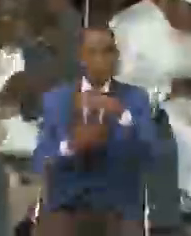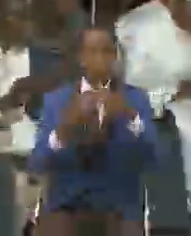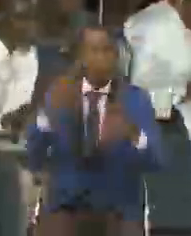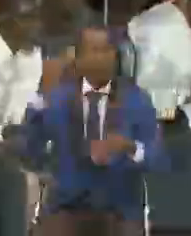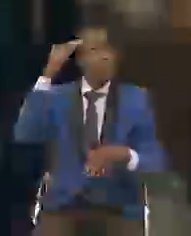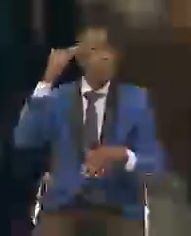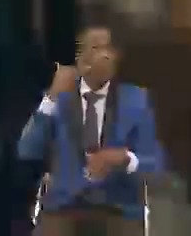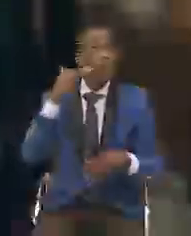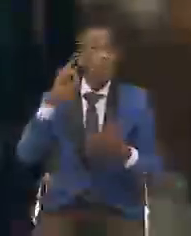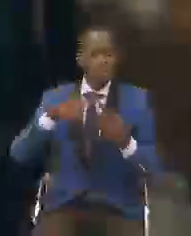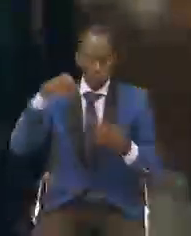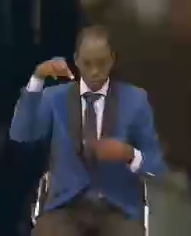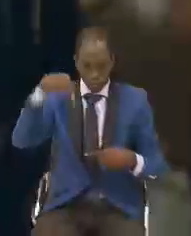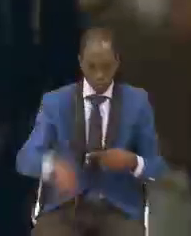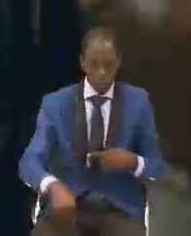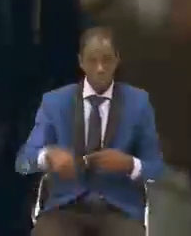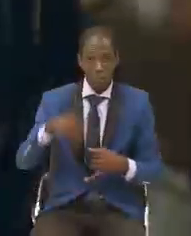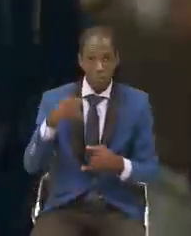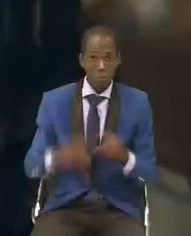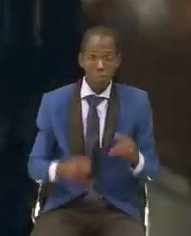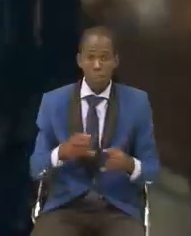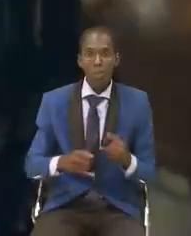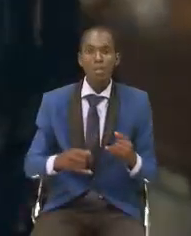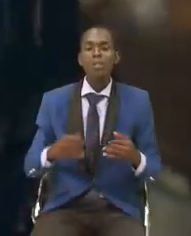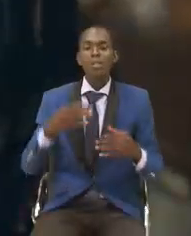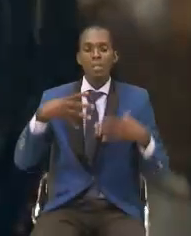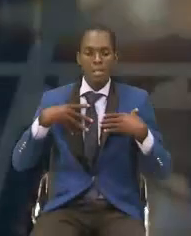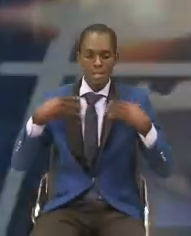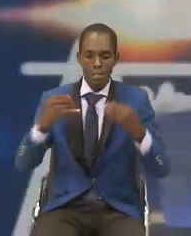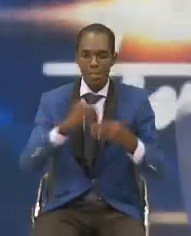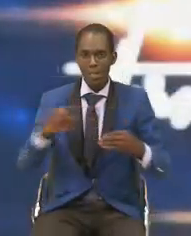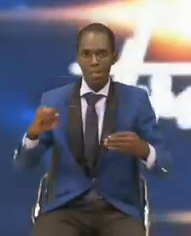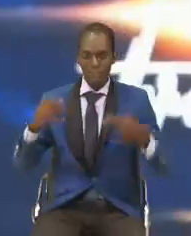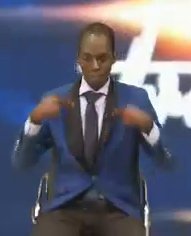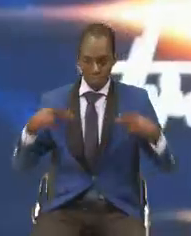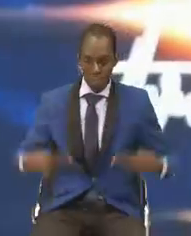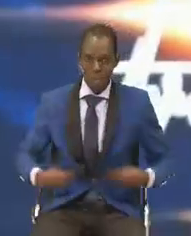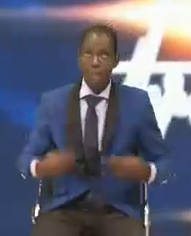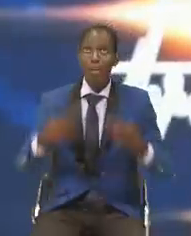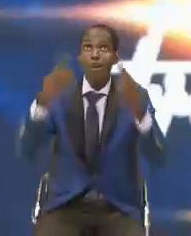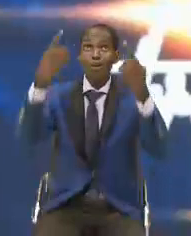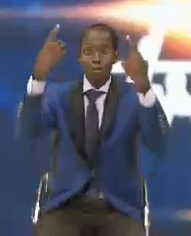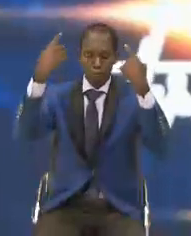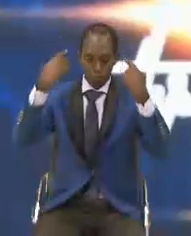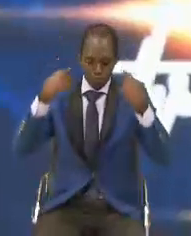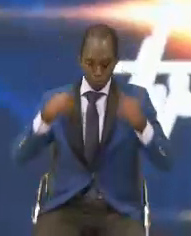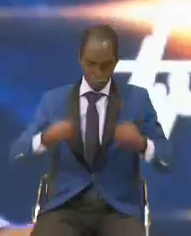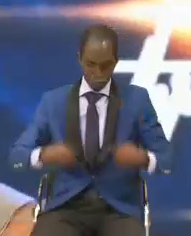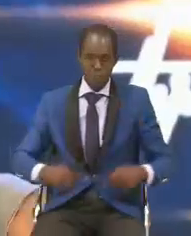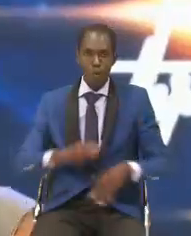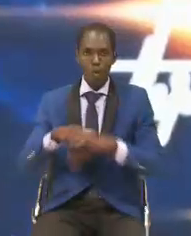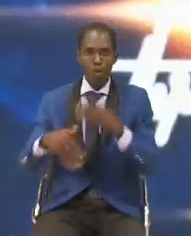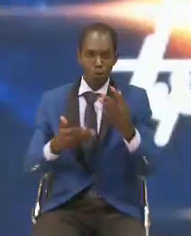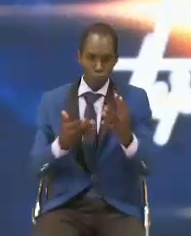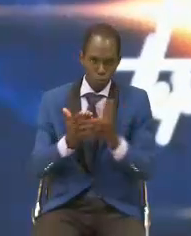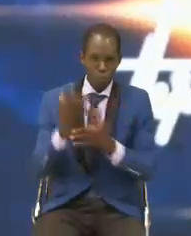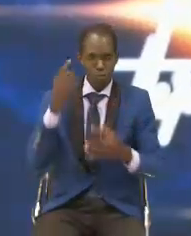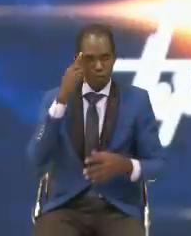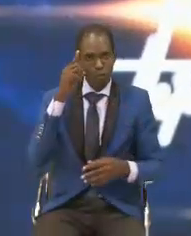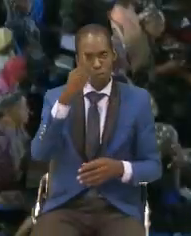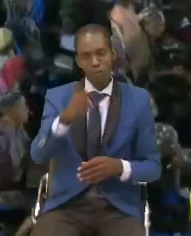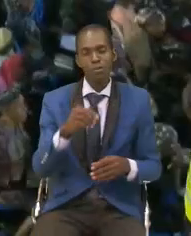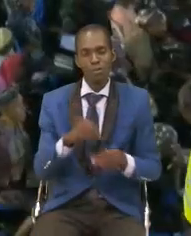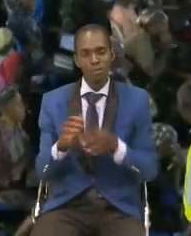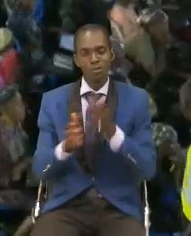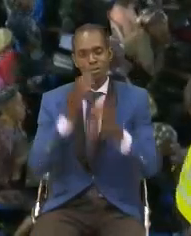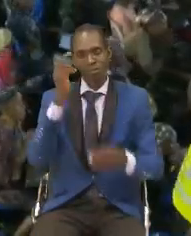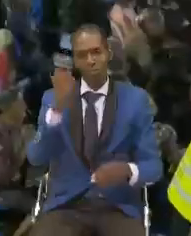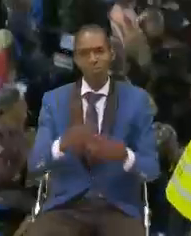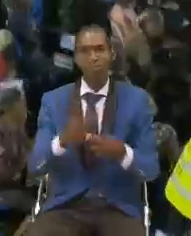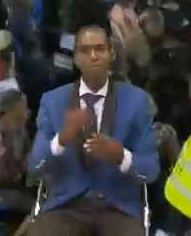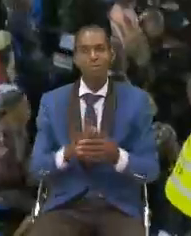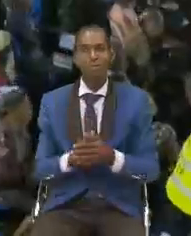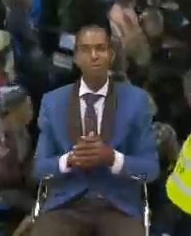from the top of your head to the tip of your toe healing and health running down in jesus name